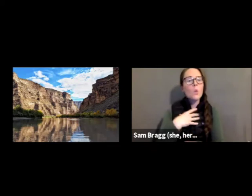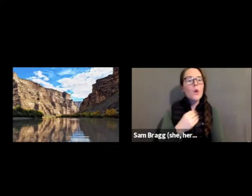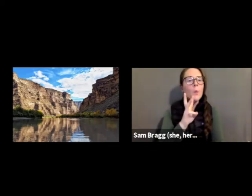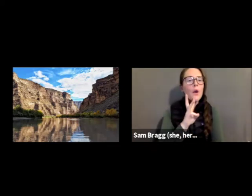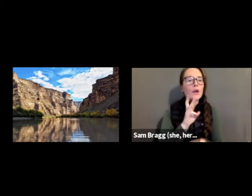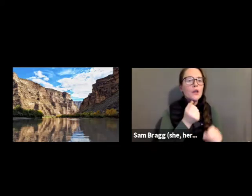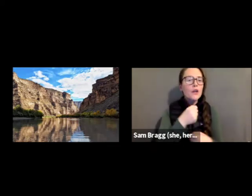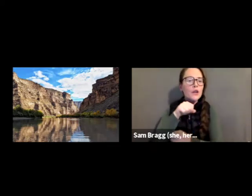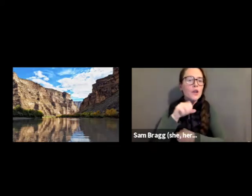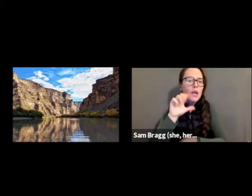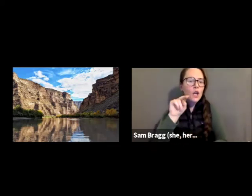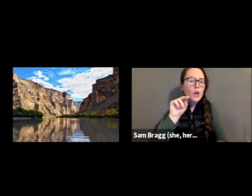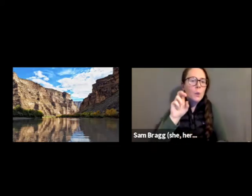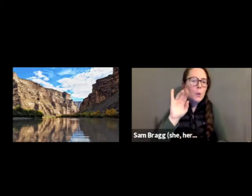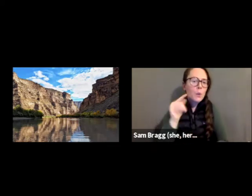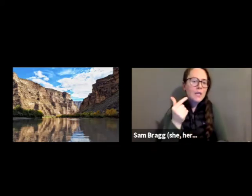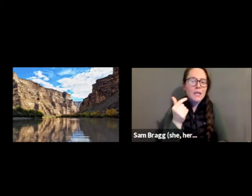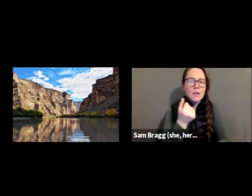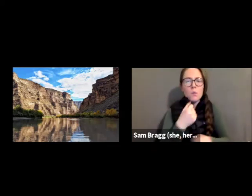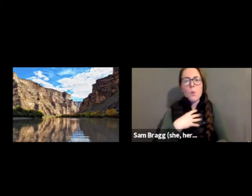That trip was where we were on whitewater canoe trip.